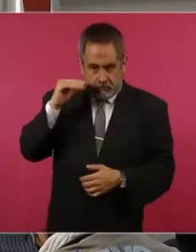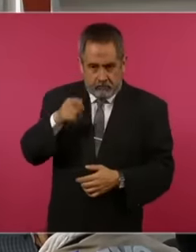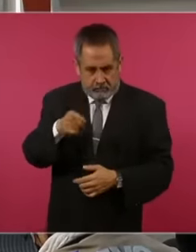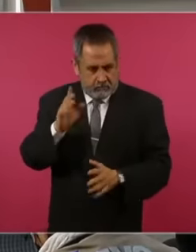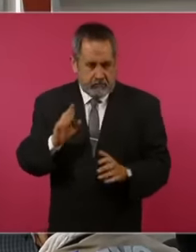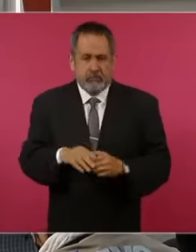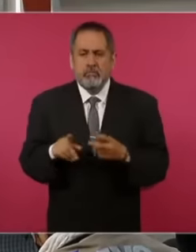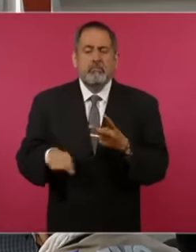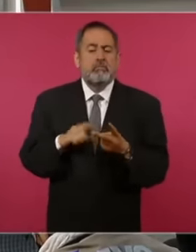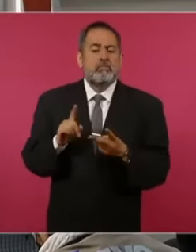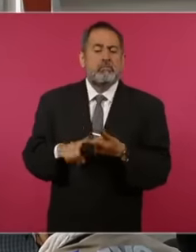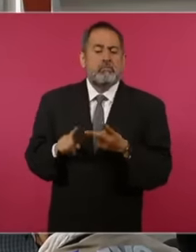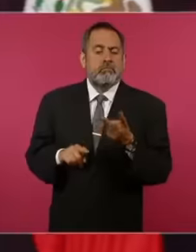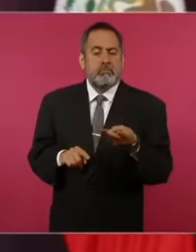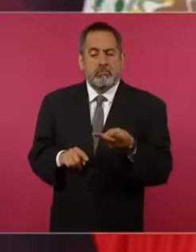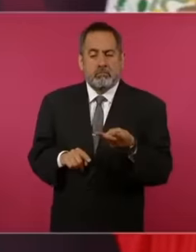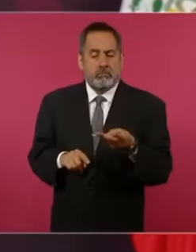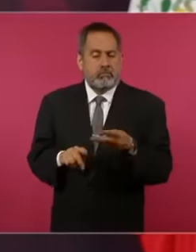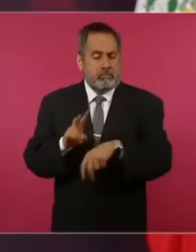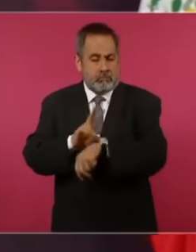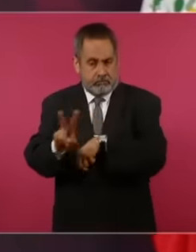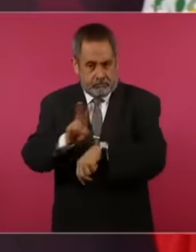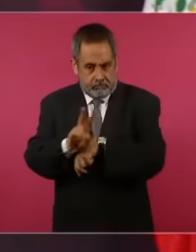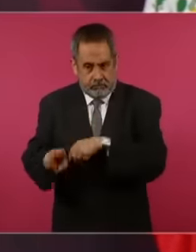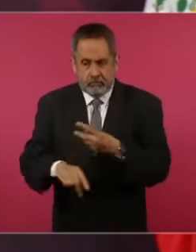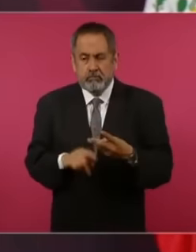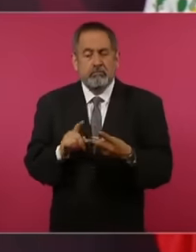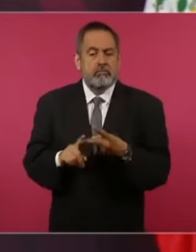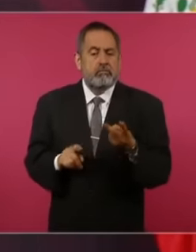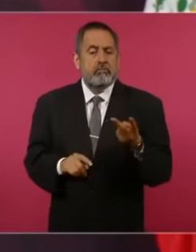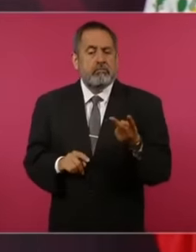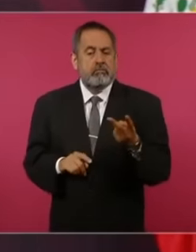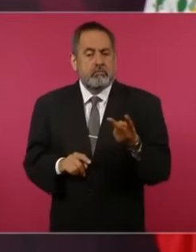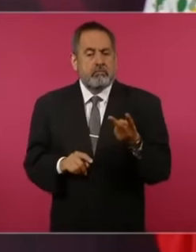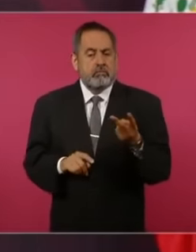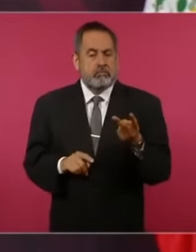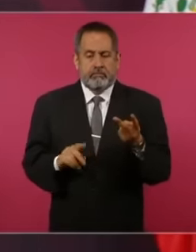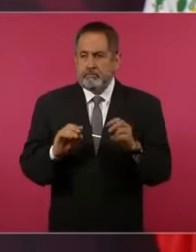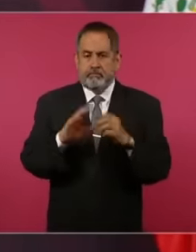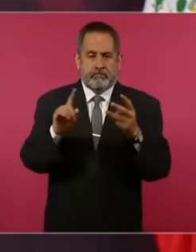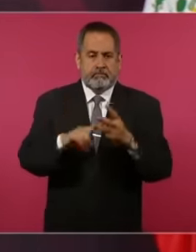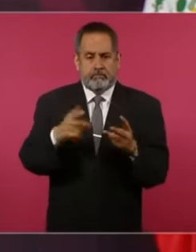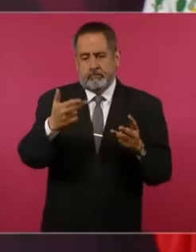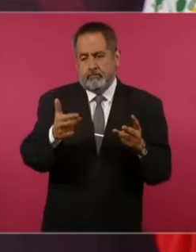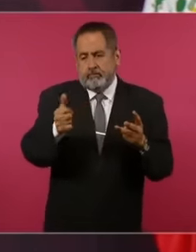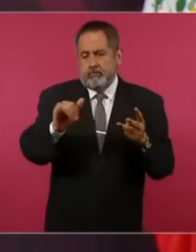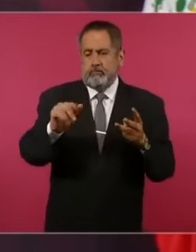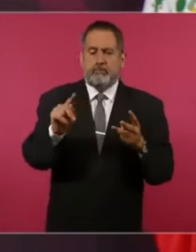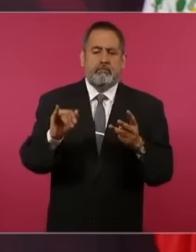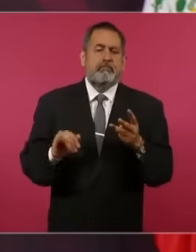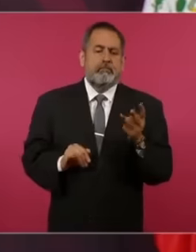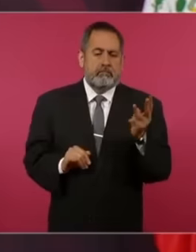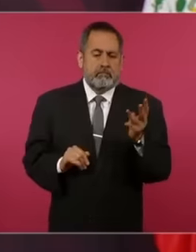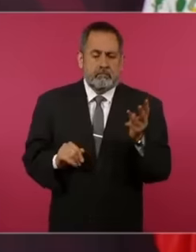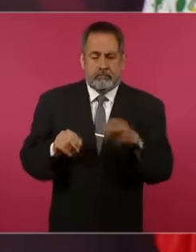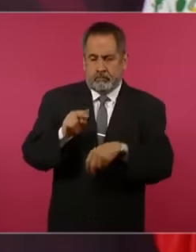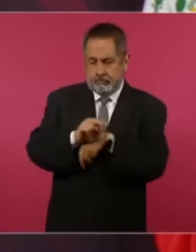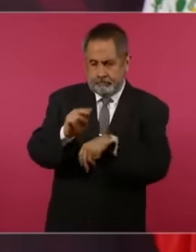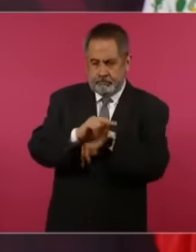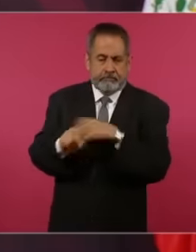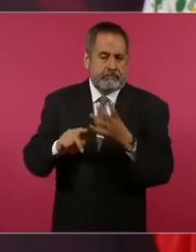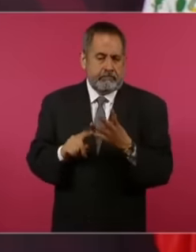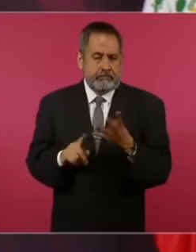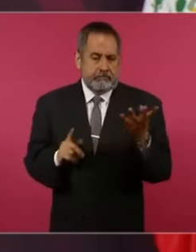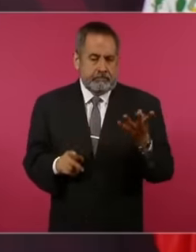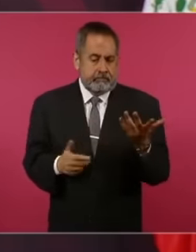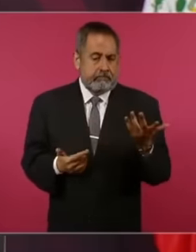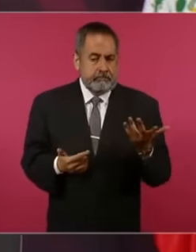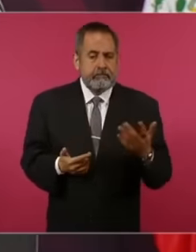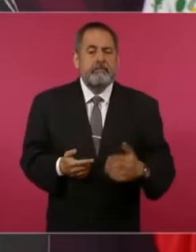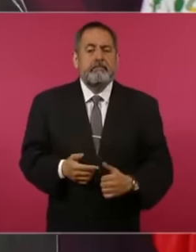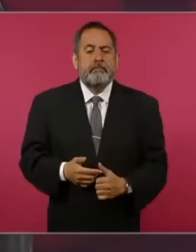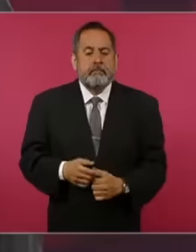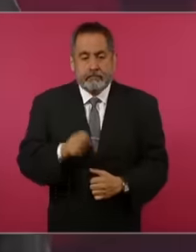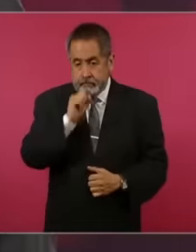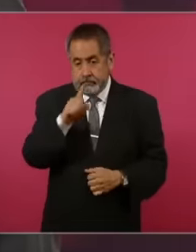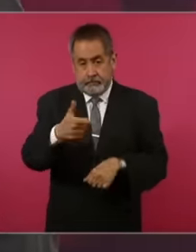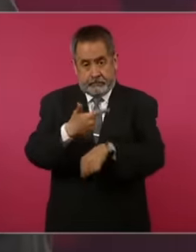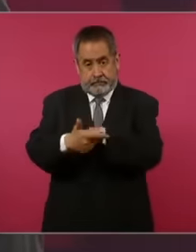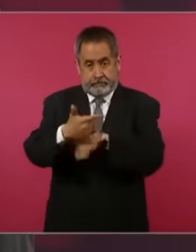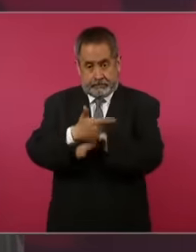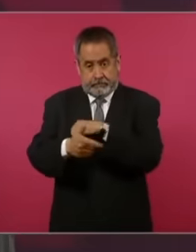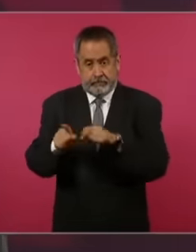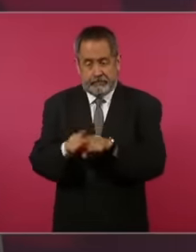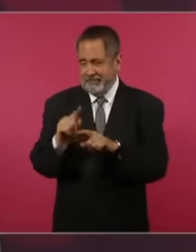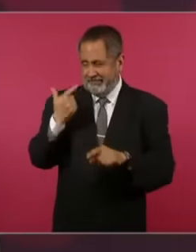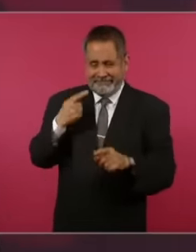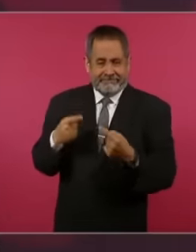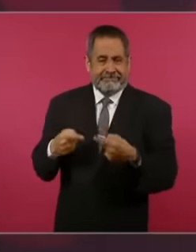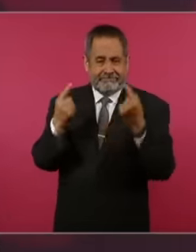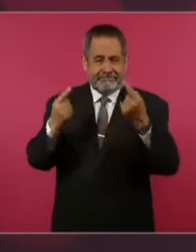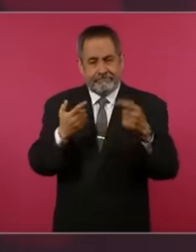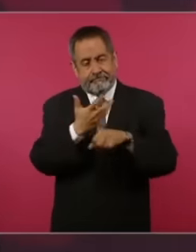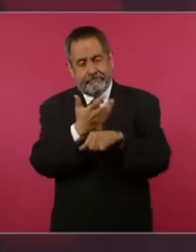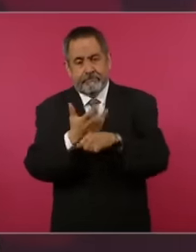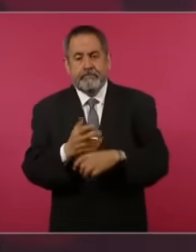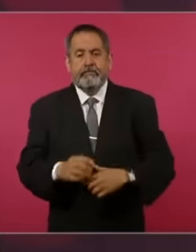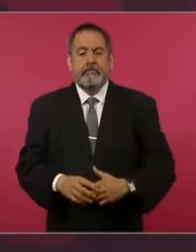to the case of Venezuela from Haiti Nicaragua and also Guatemala lately and in the case of